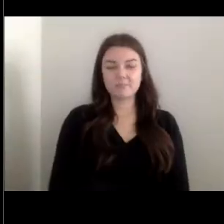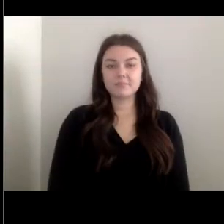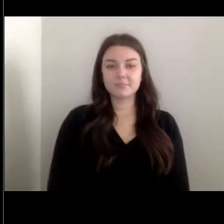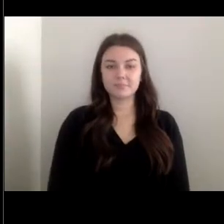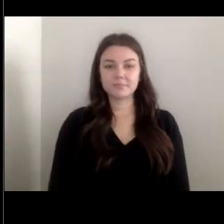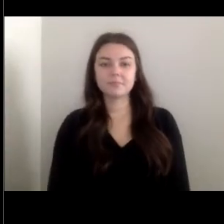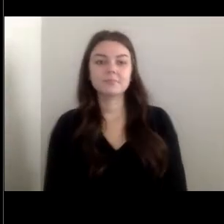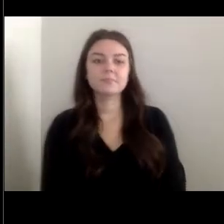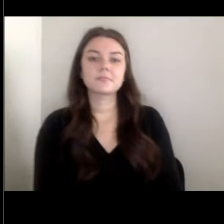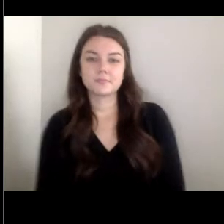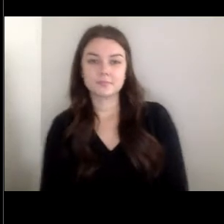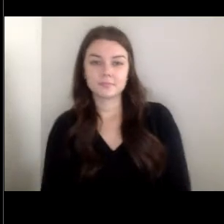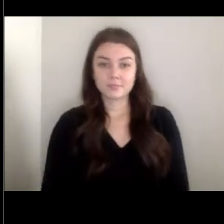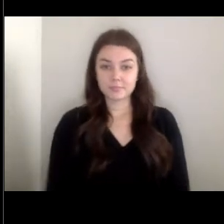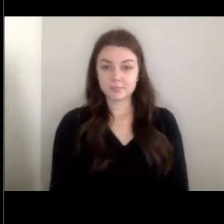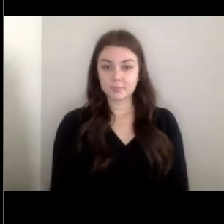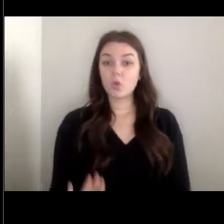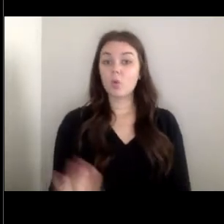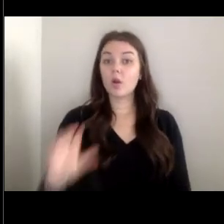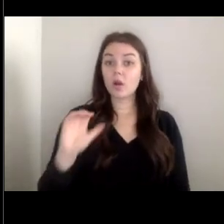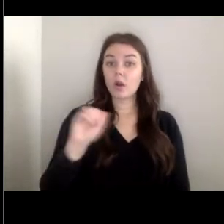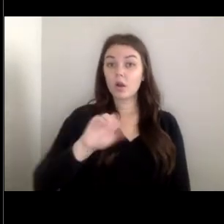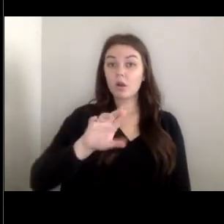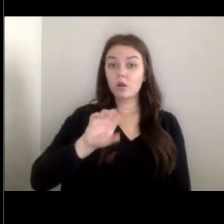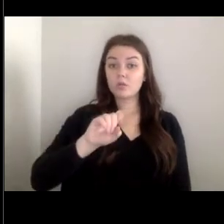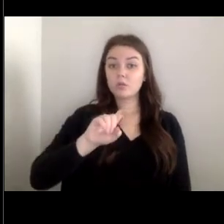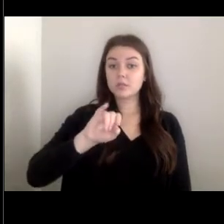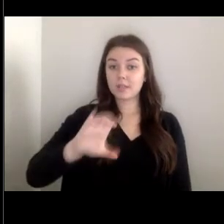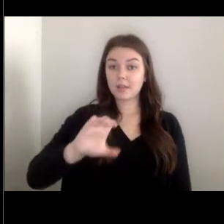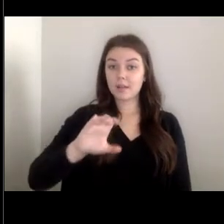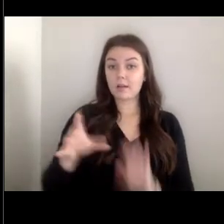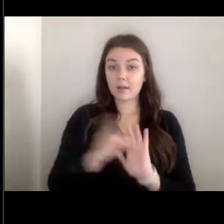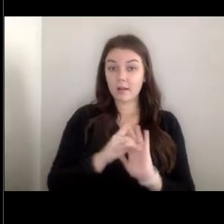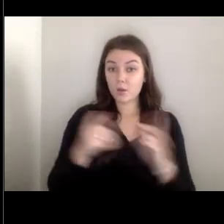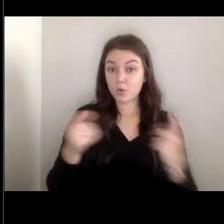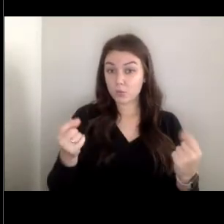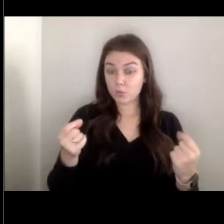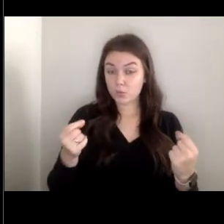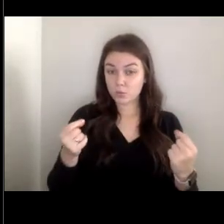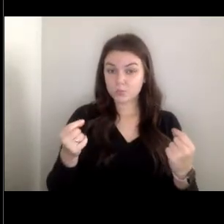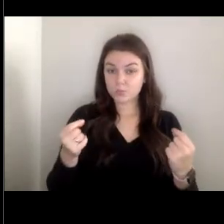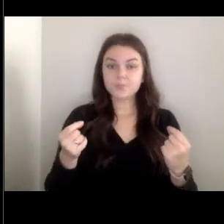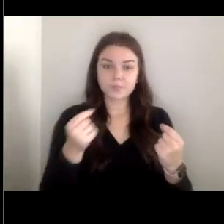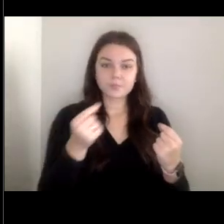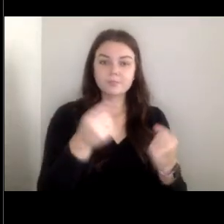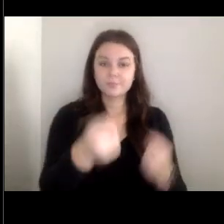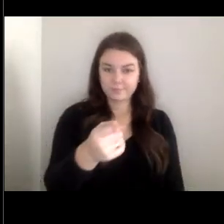So let's look at what an acoustic tag is. So this tag is continuously sending out a signal.